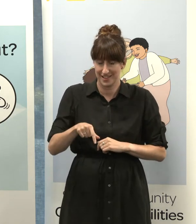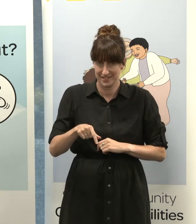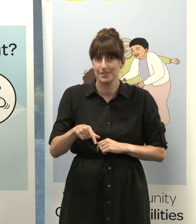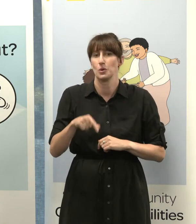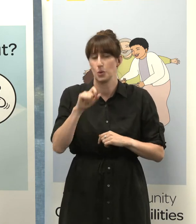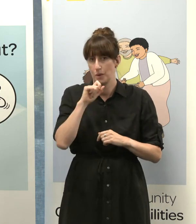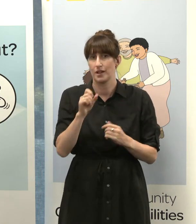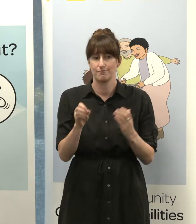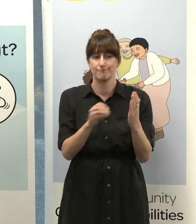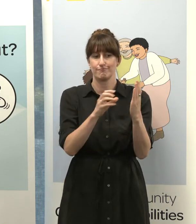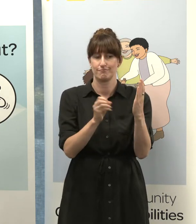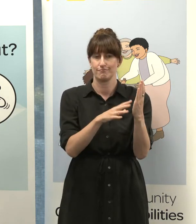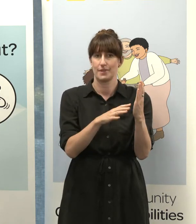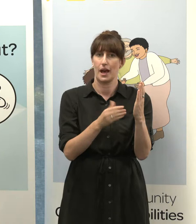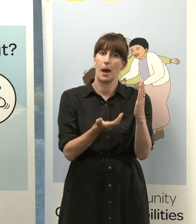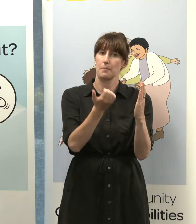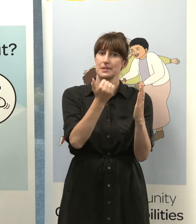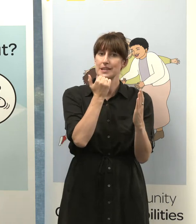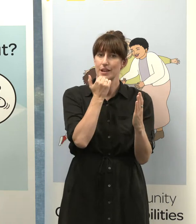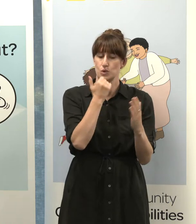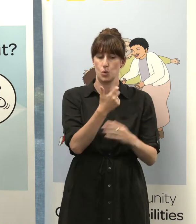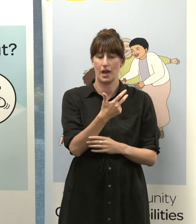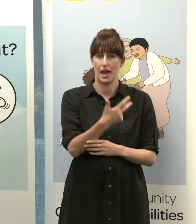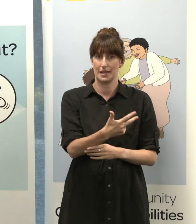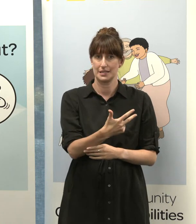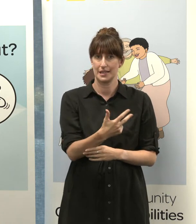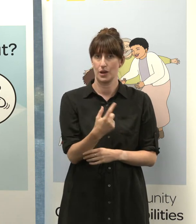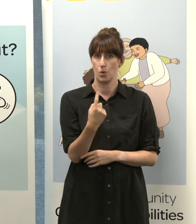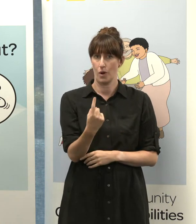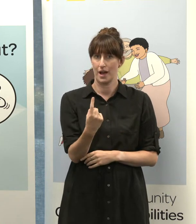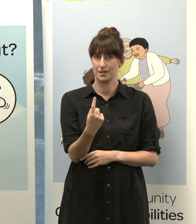It is still to be updated with the additional deaths we found through the reconciliation process.